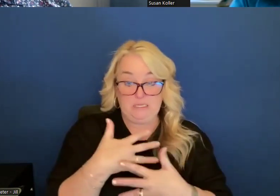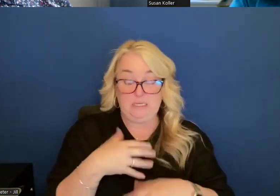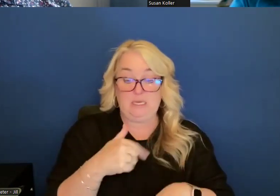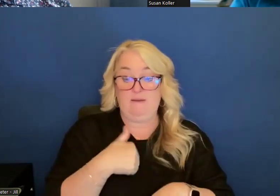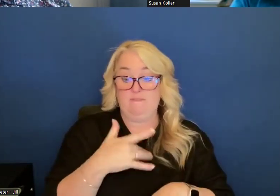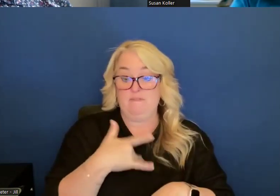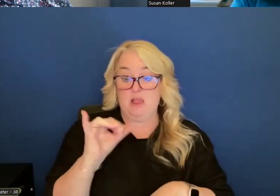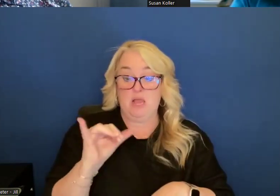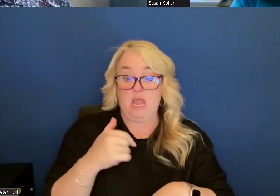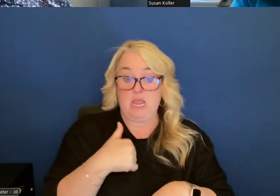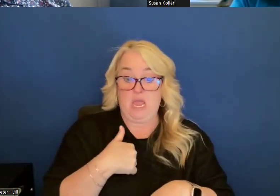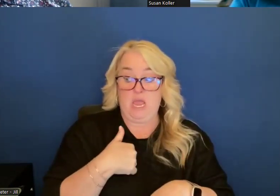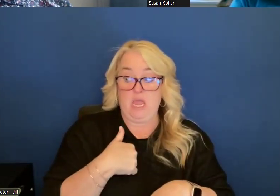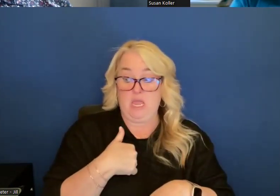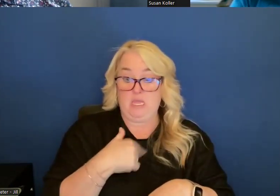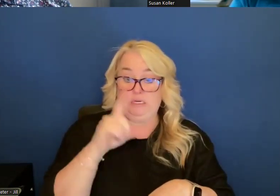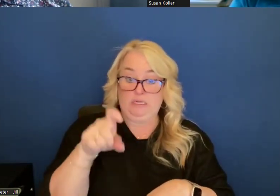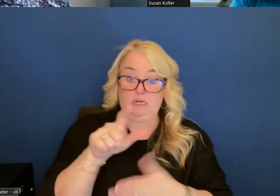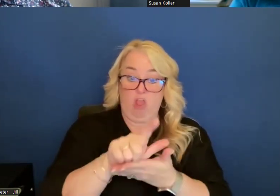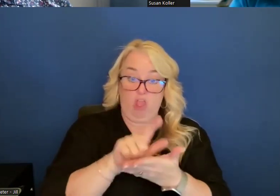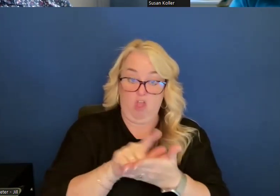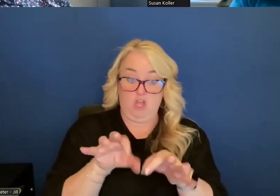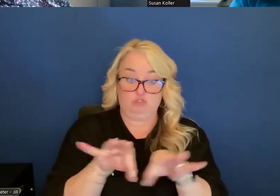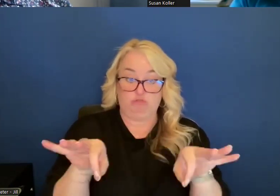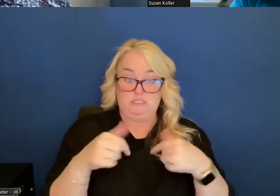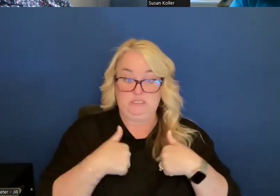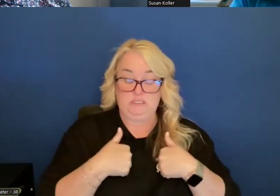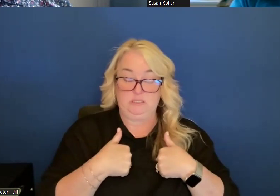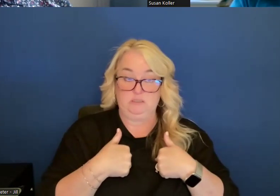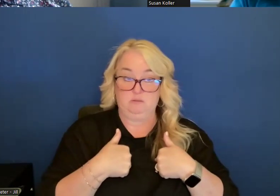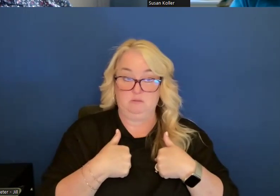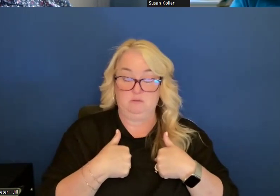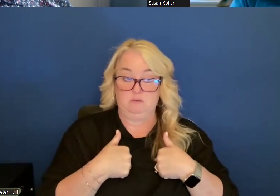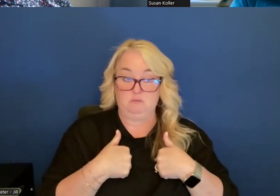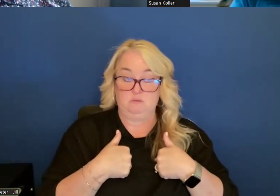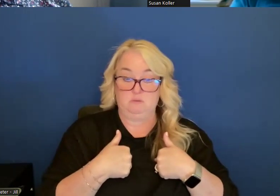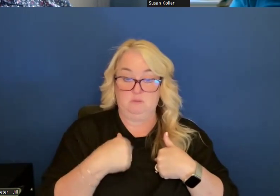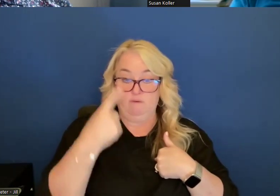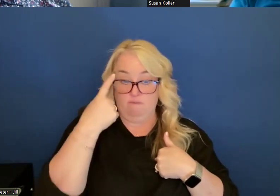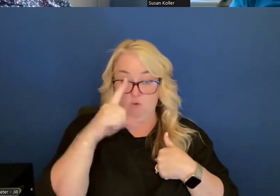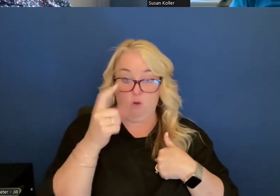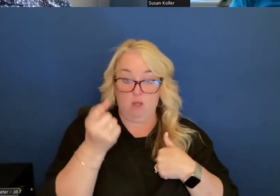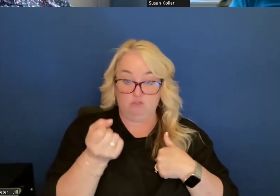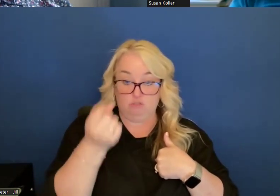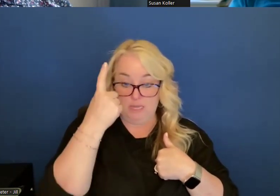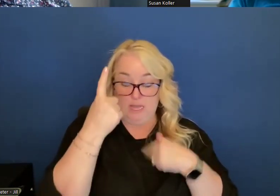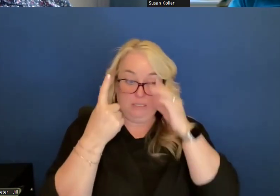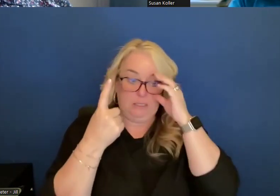needed a law degree to understand it. Or, if not a law